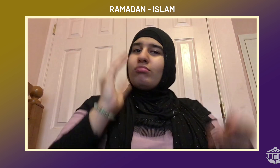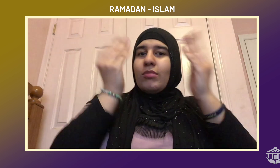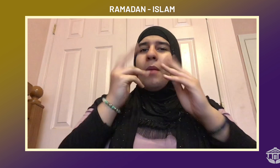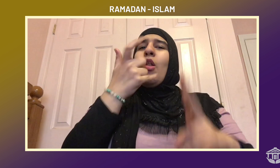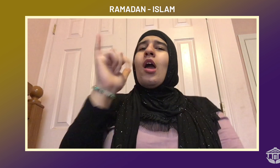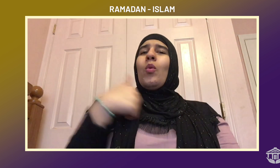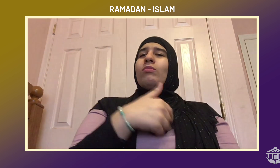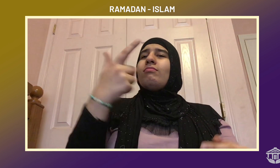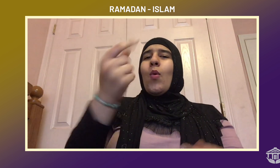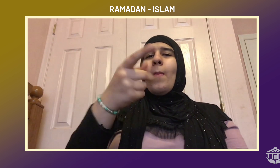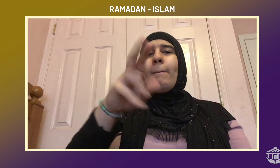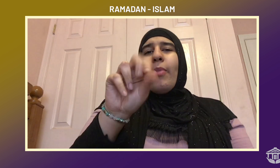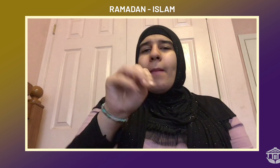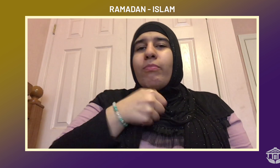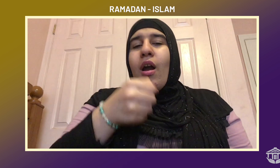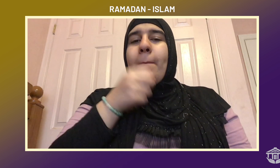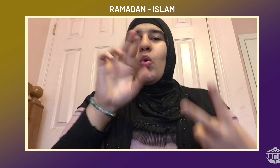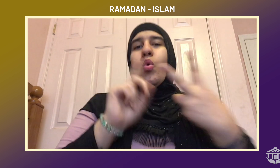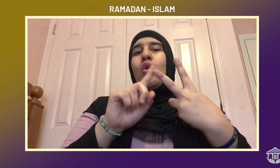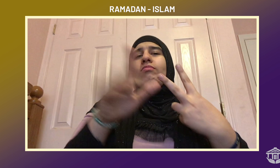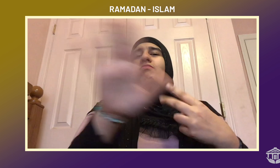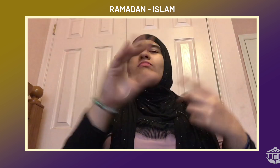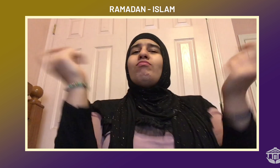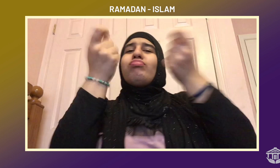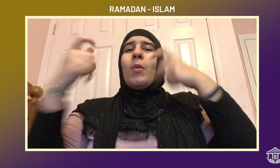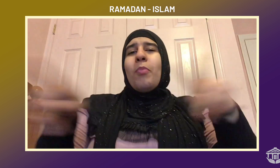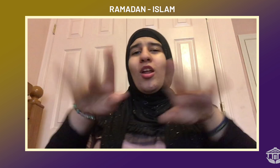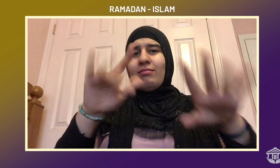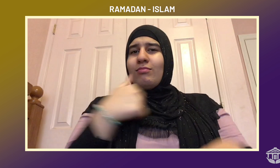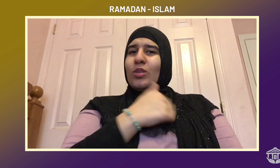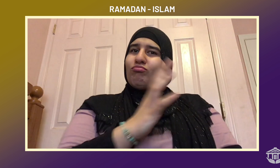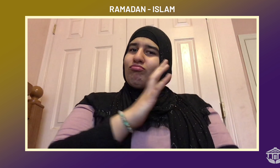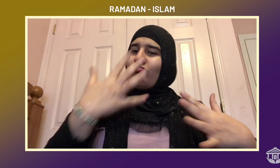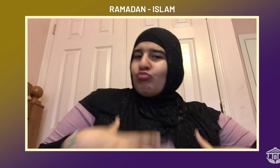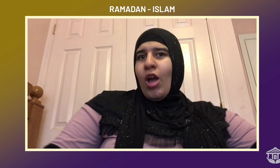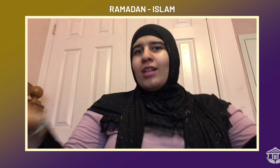outfit looked like last year. We put on makeup and fancy dress, whatever beautiful clothing you want